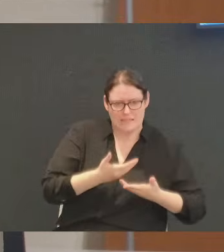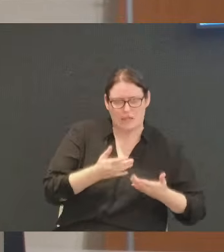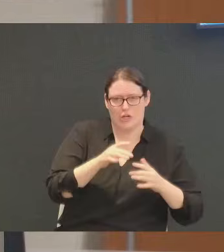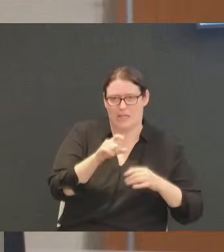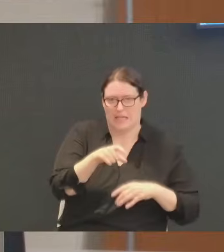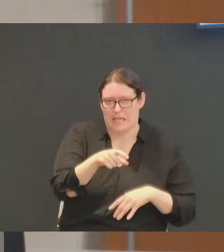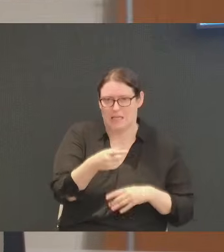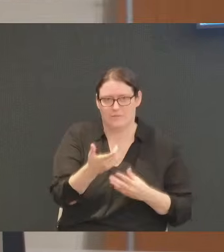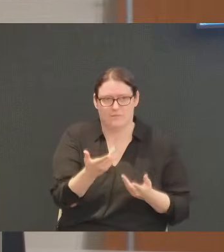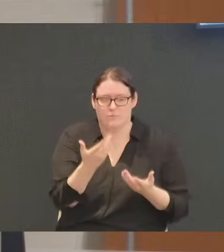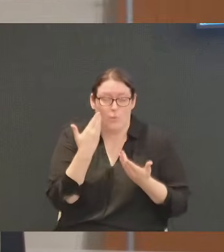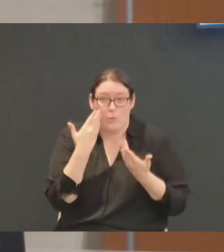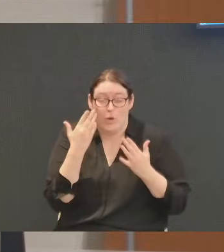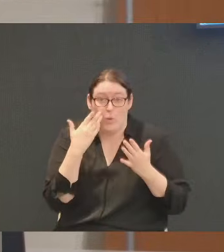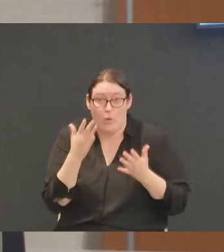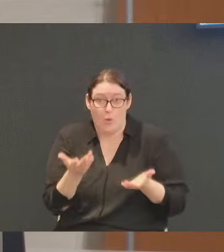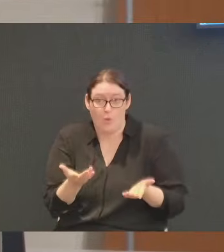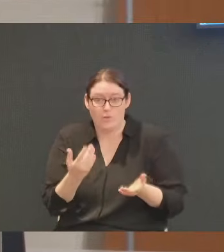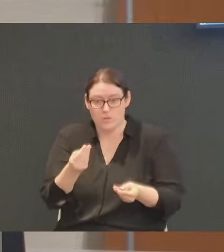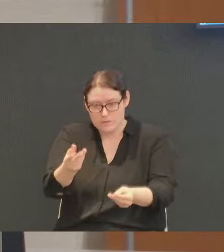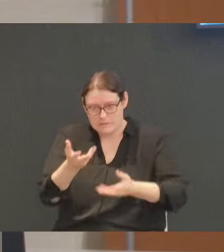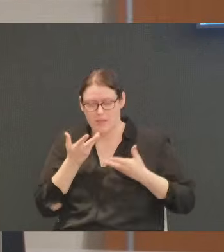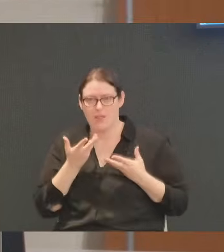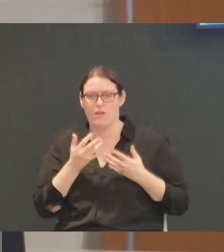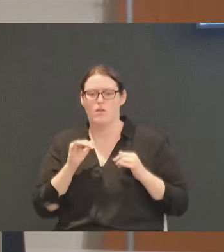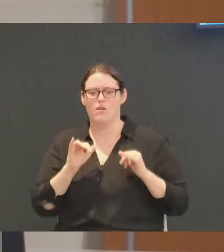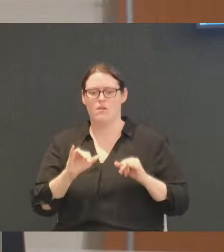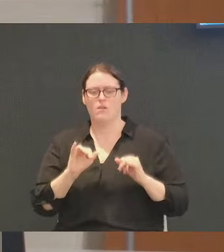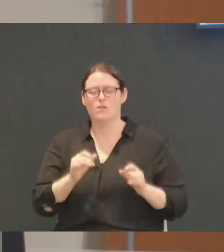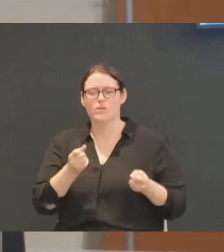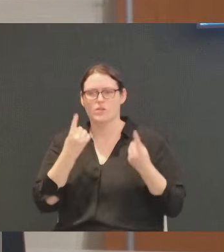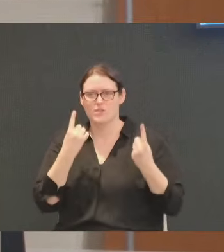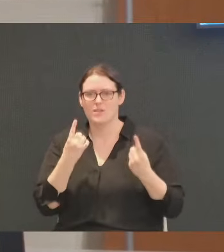um, what we need to do to respond to put something on the ballot related to the needs